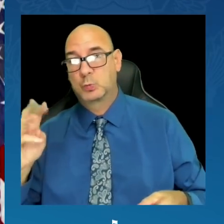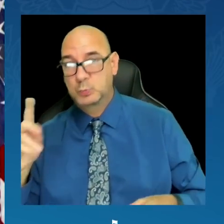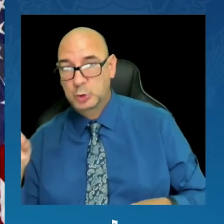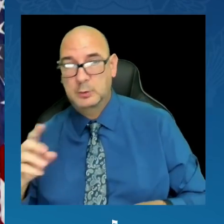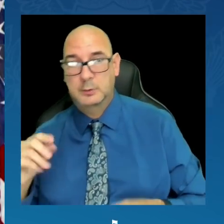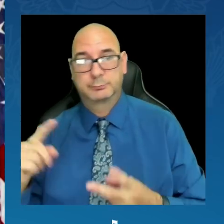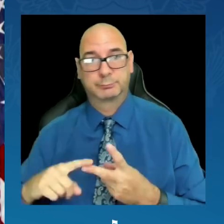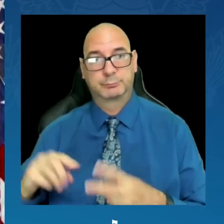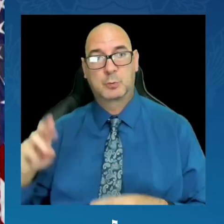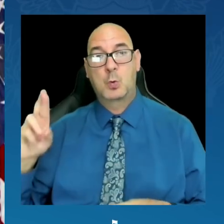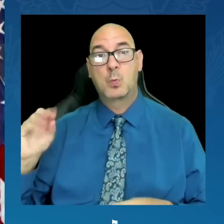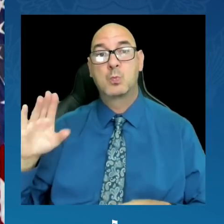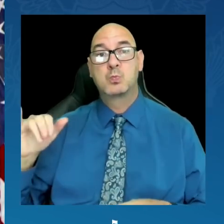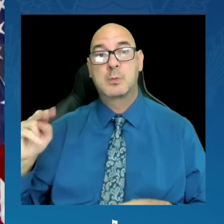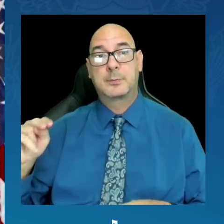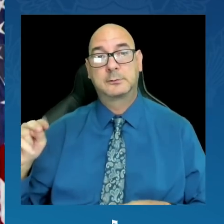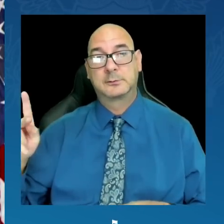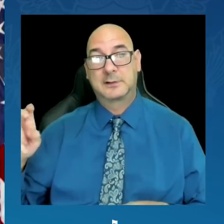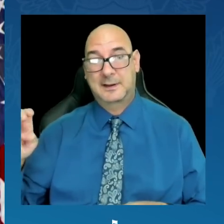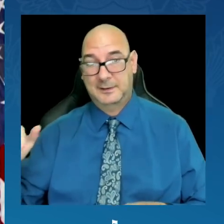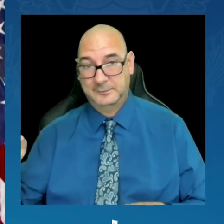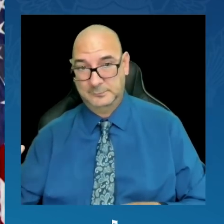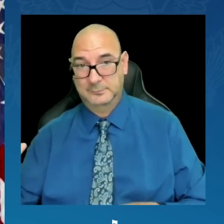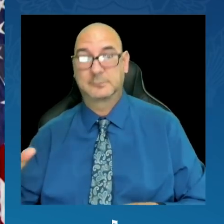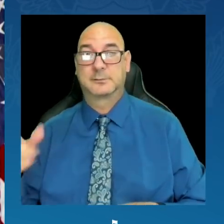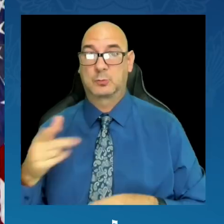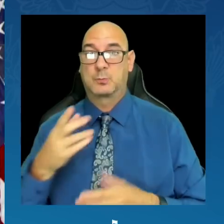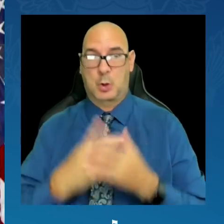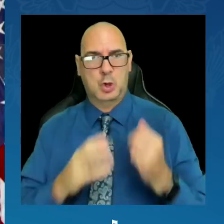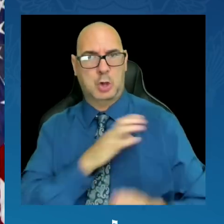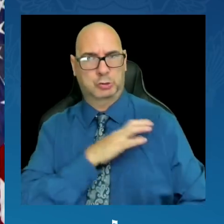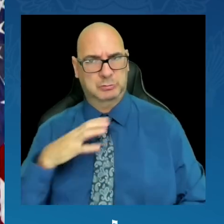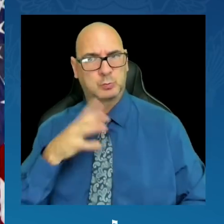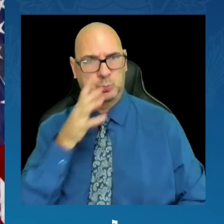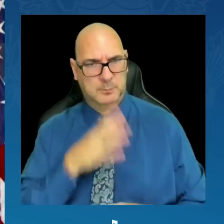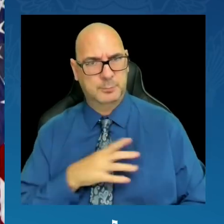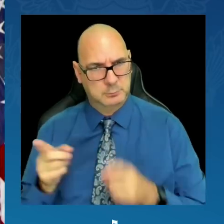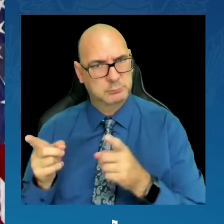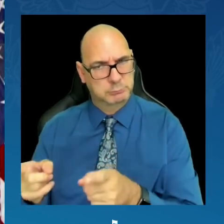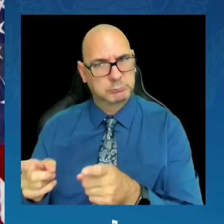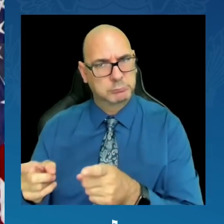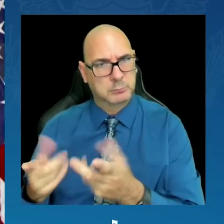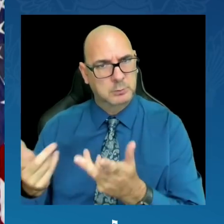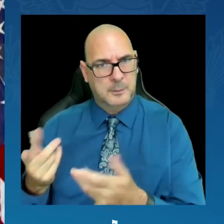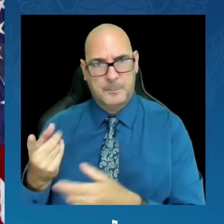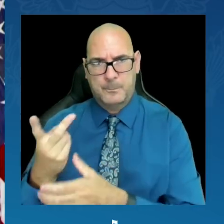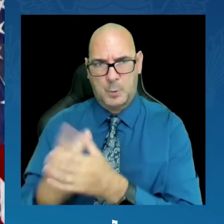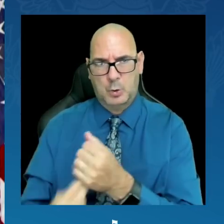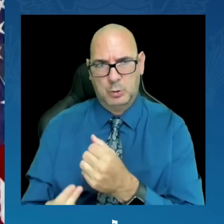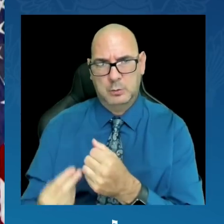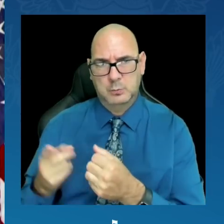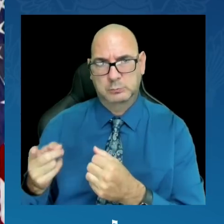are not only state leaders, but national leaders on this subject. And I think everyone here who is interested in it,